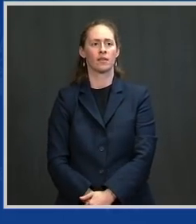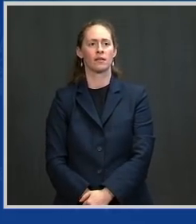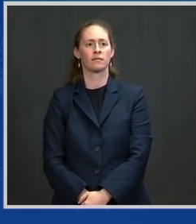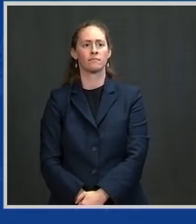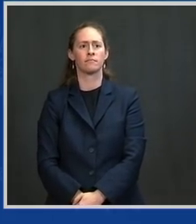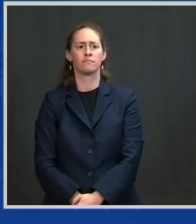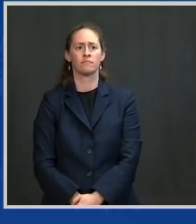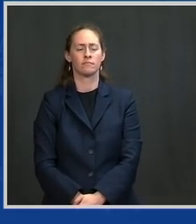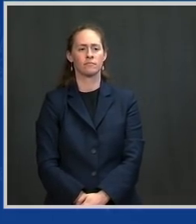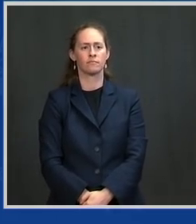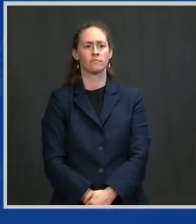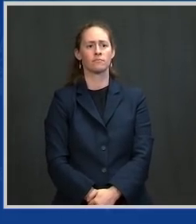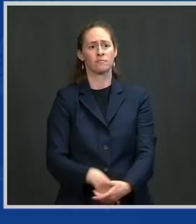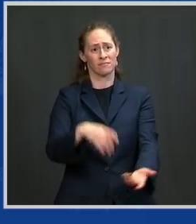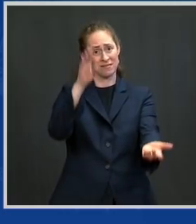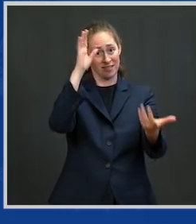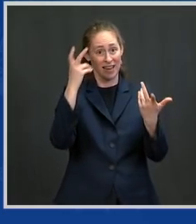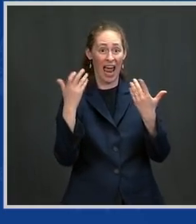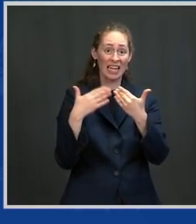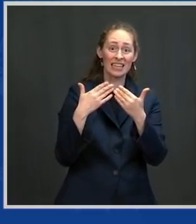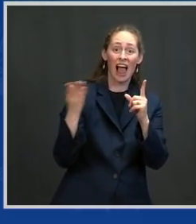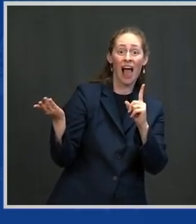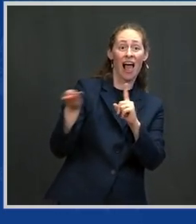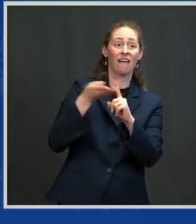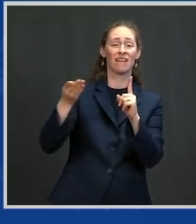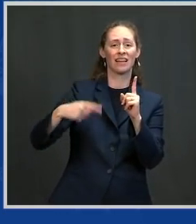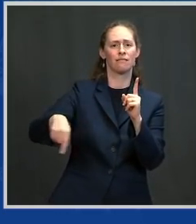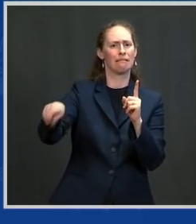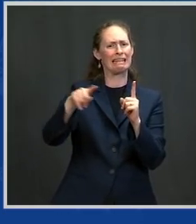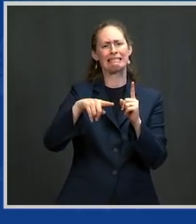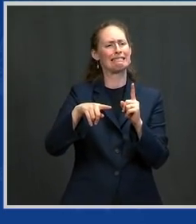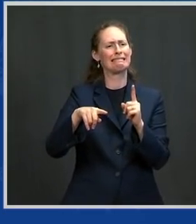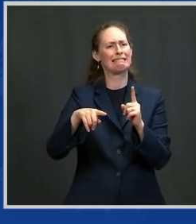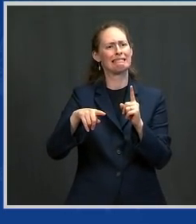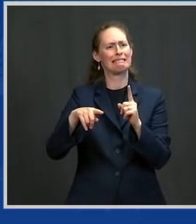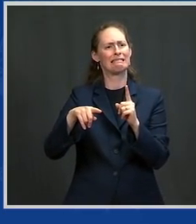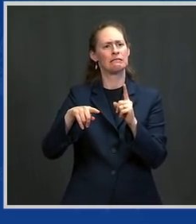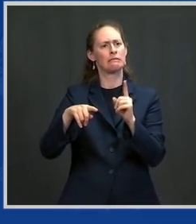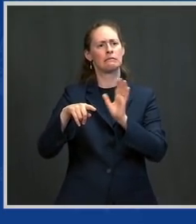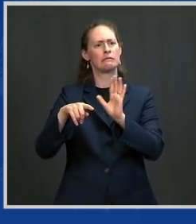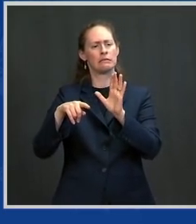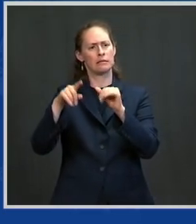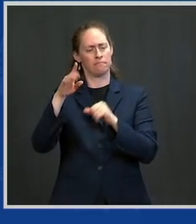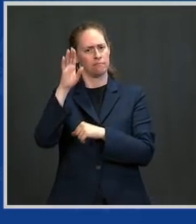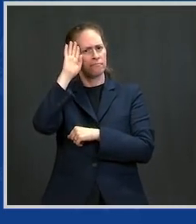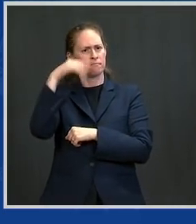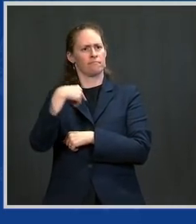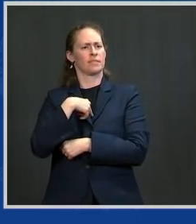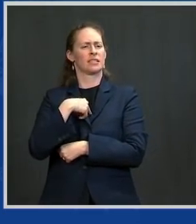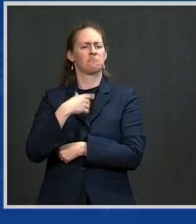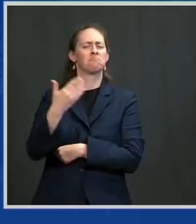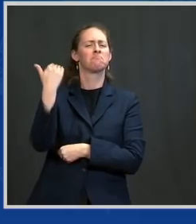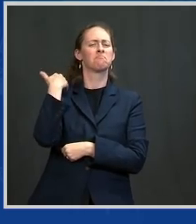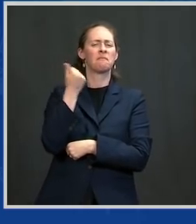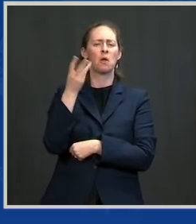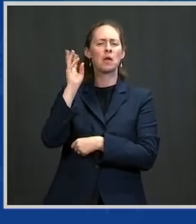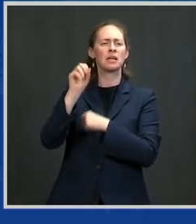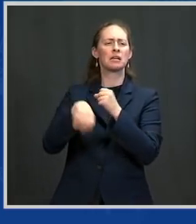I made a speech, years ago, to the Rada saying that -- that Ukraine had an opportunity to do something